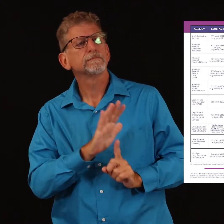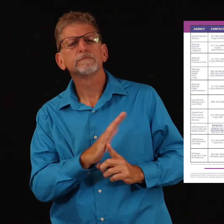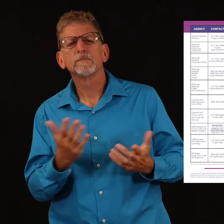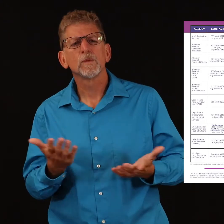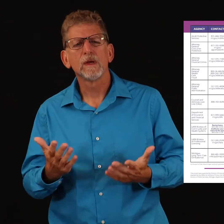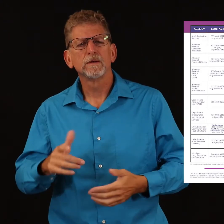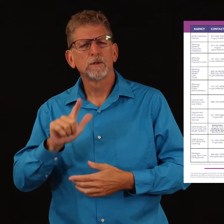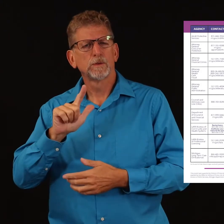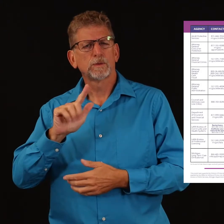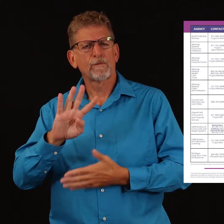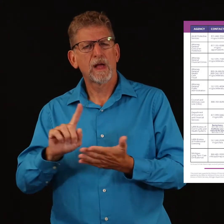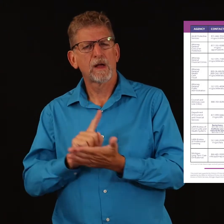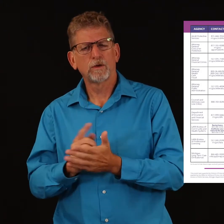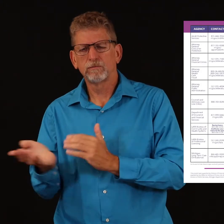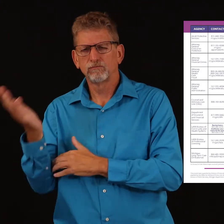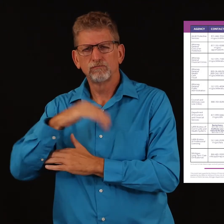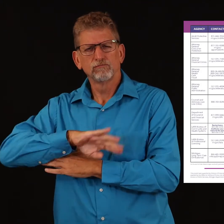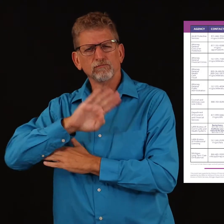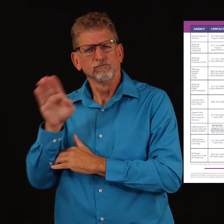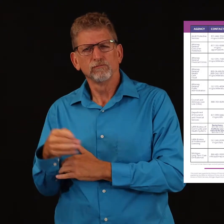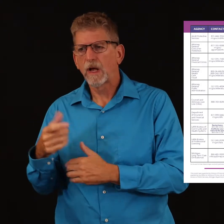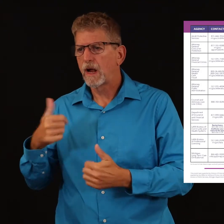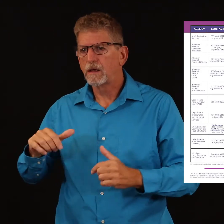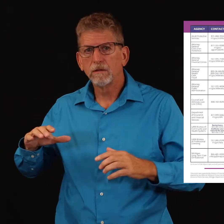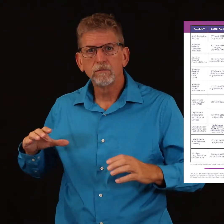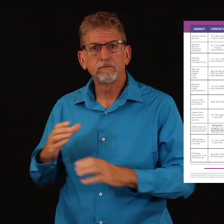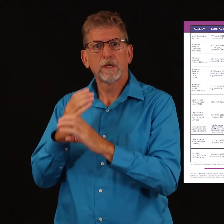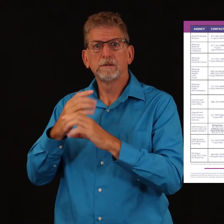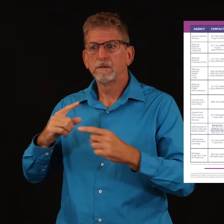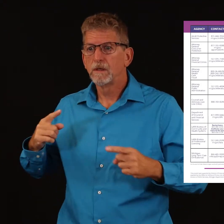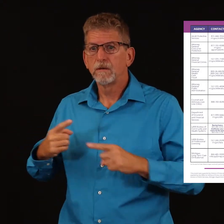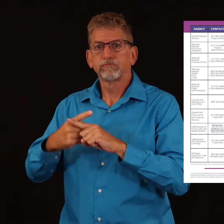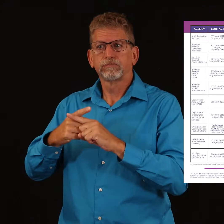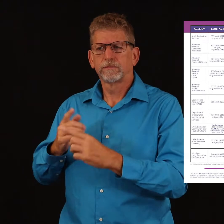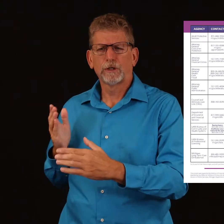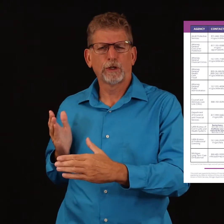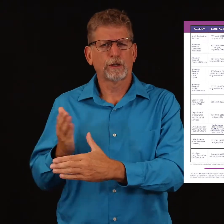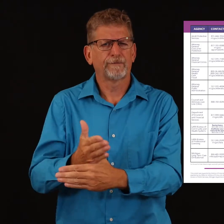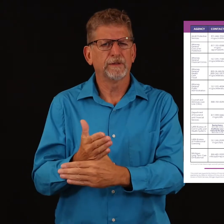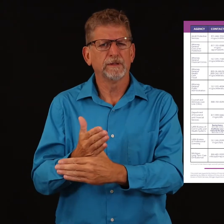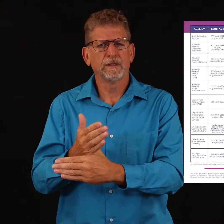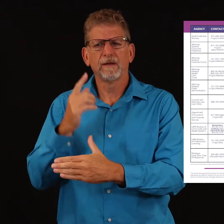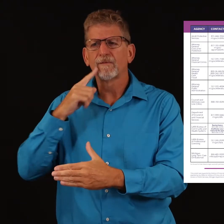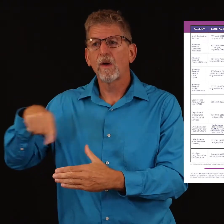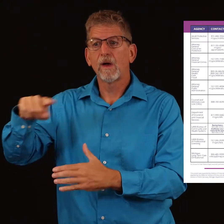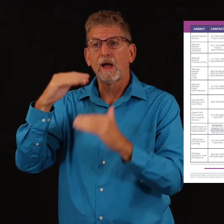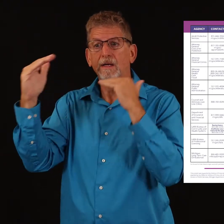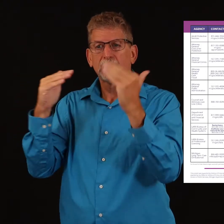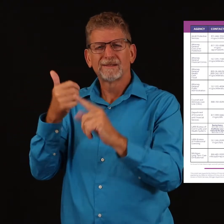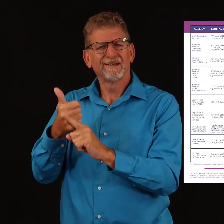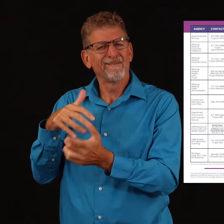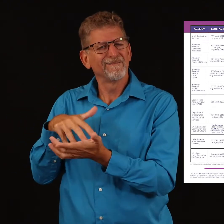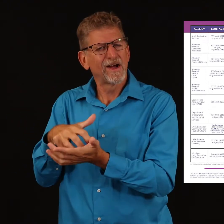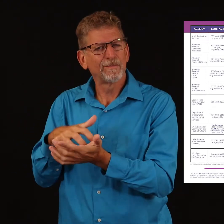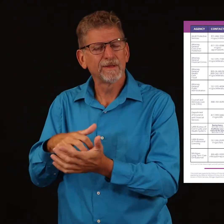24-hour crisis intervention for vulnerable adults.